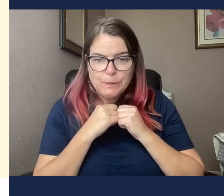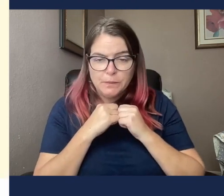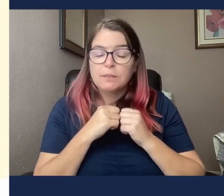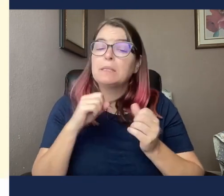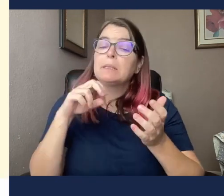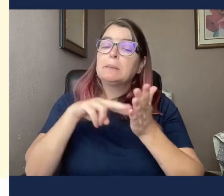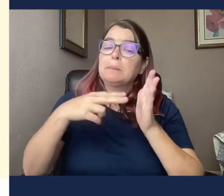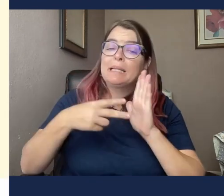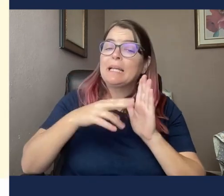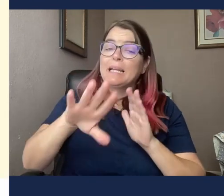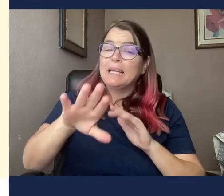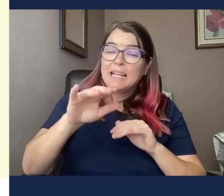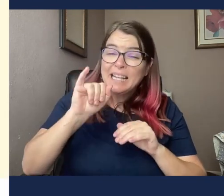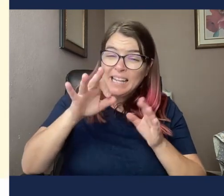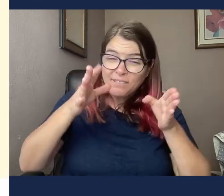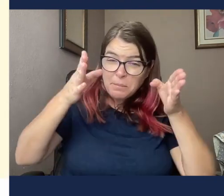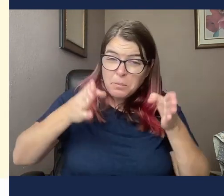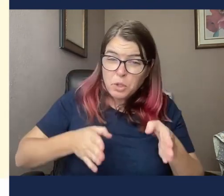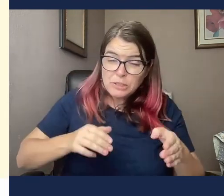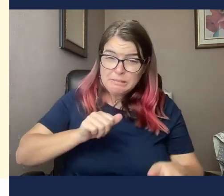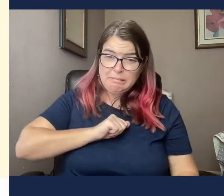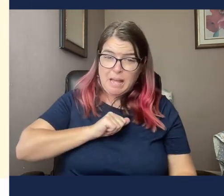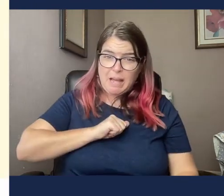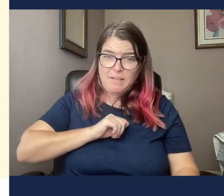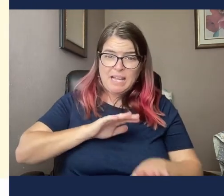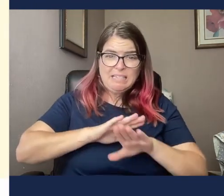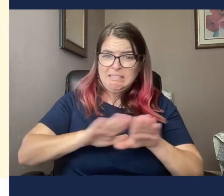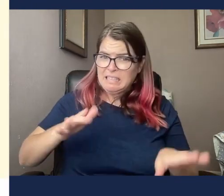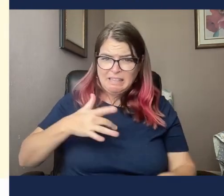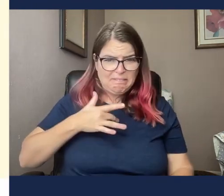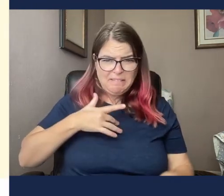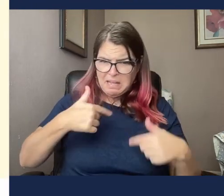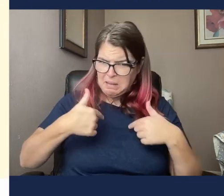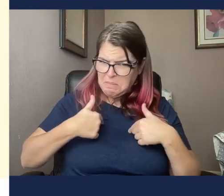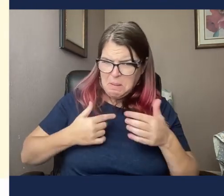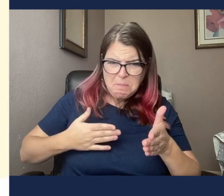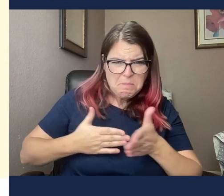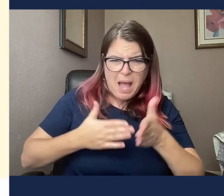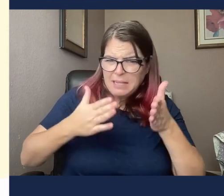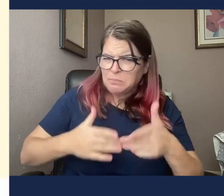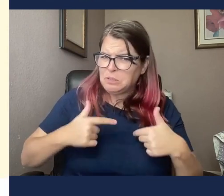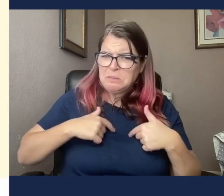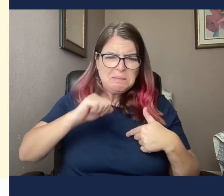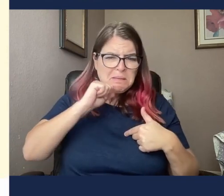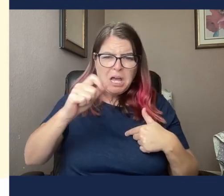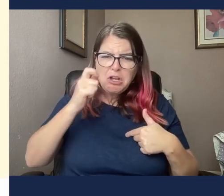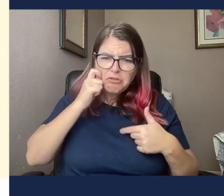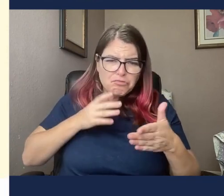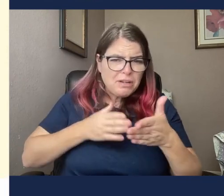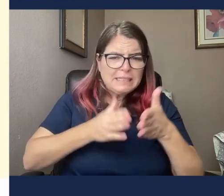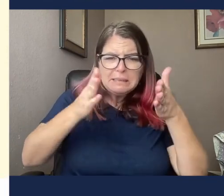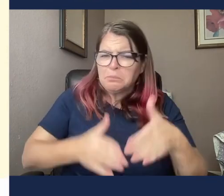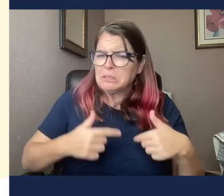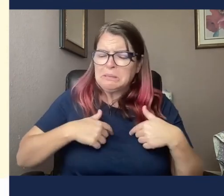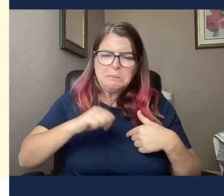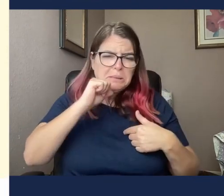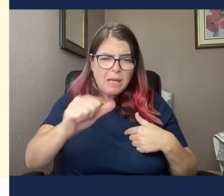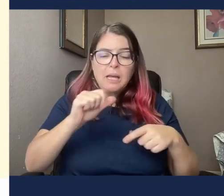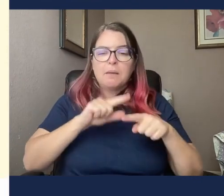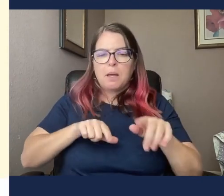Muslim contributions to civilization in the sciences and culture, or even contributions to the U.S. since the